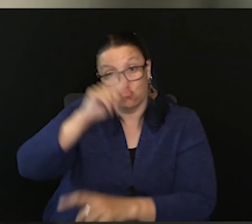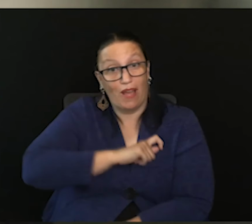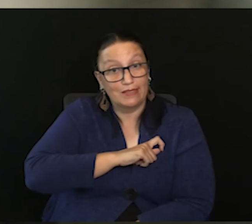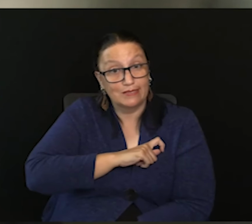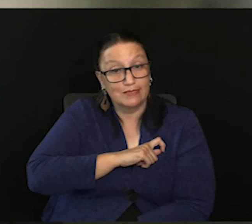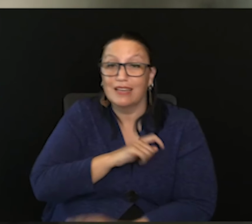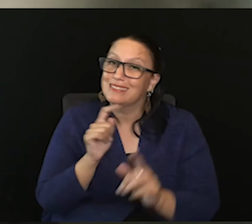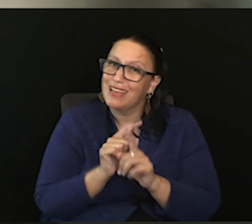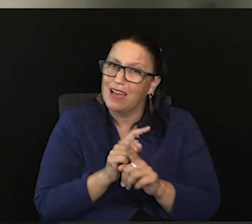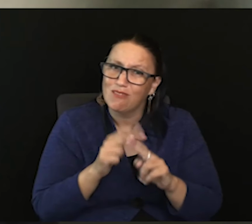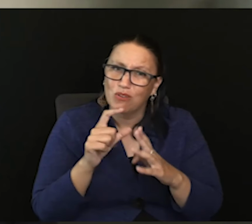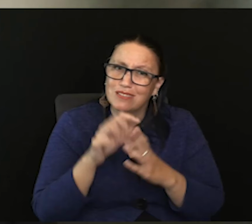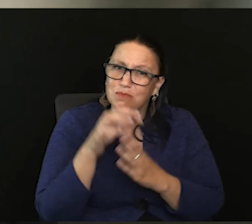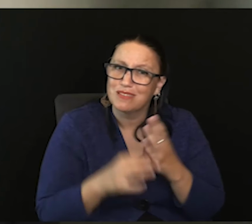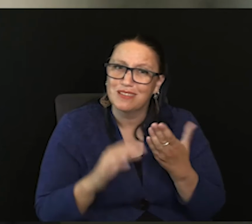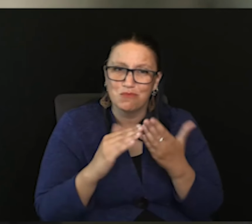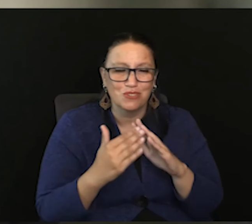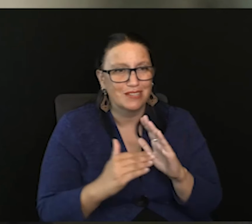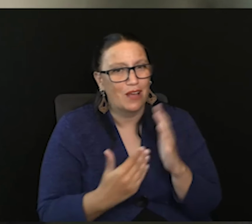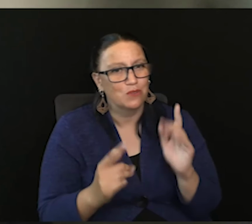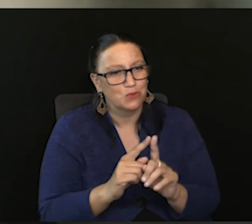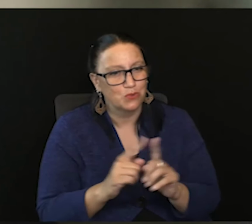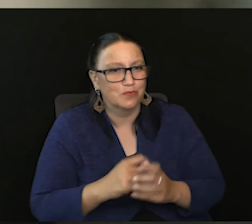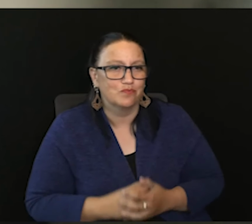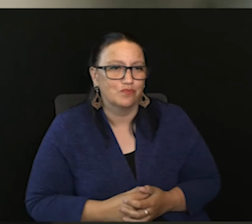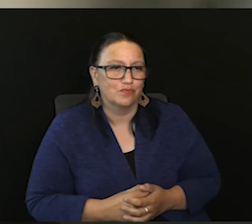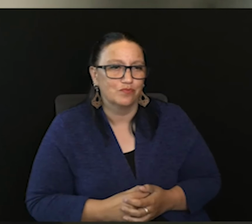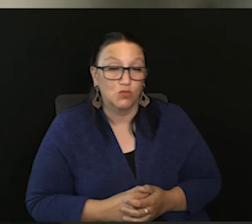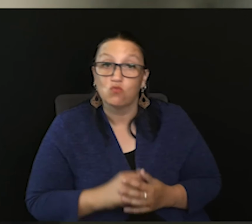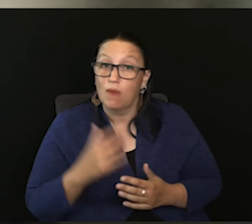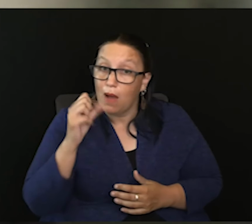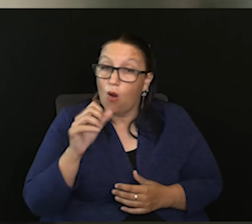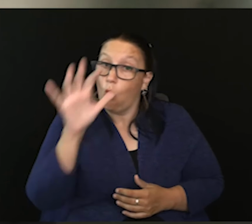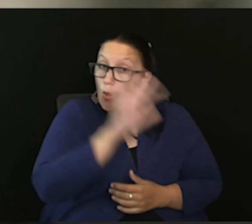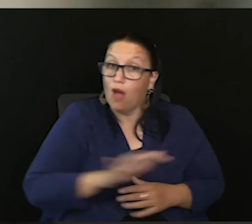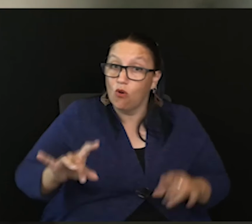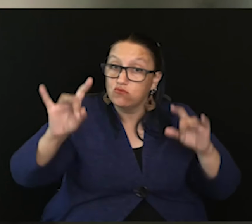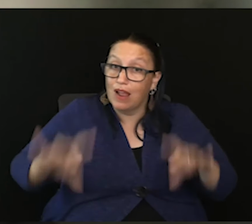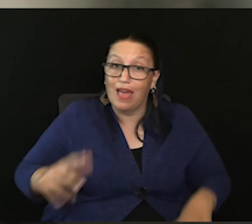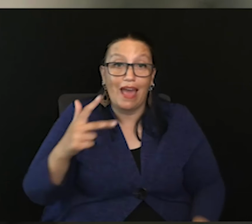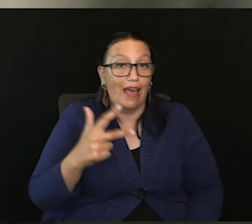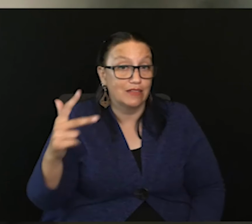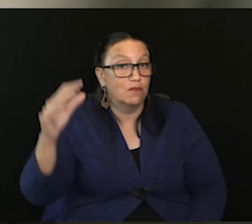That's the same with the disability community, where we're at an approximately 88% vaccination rate.